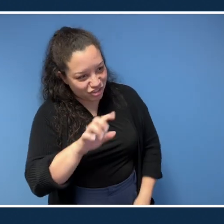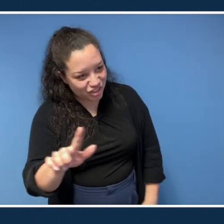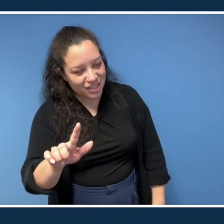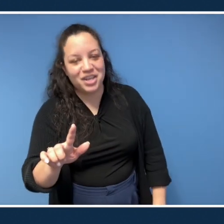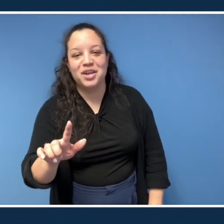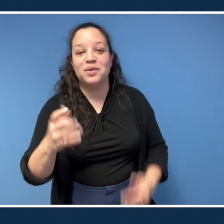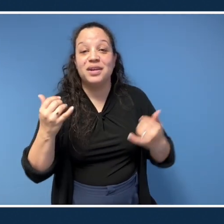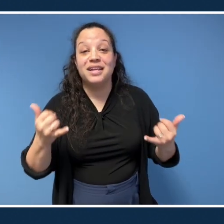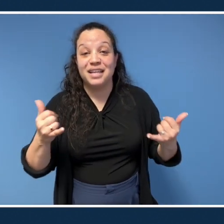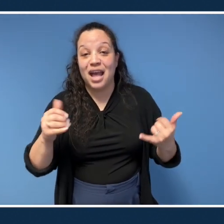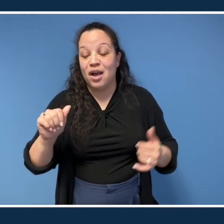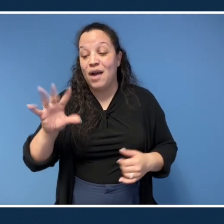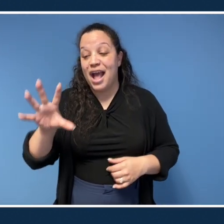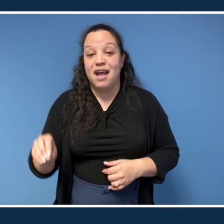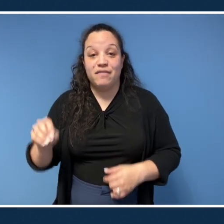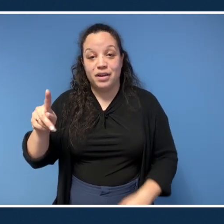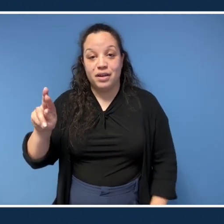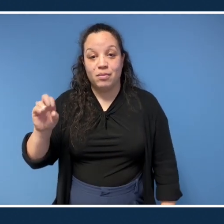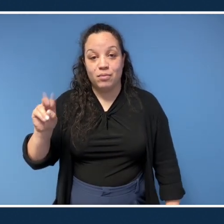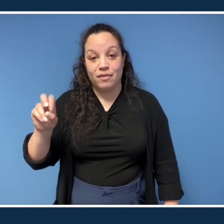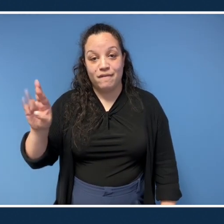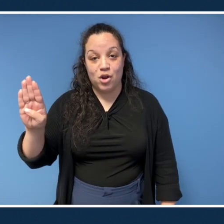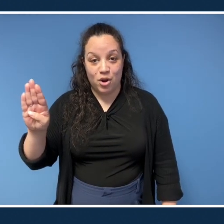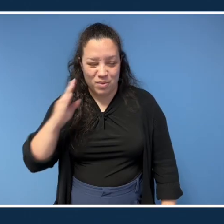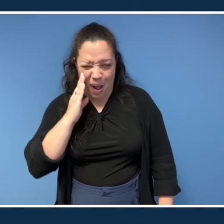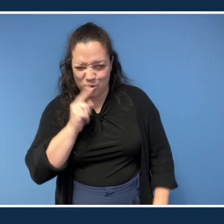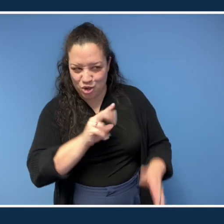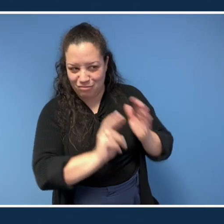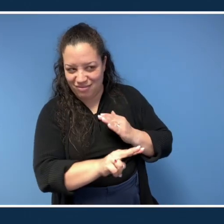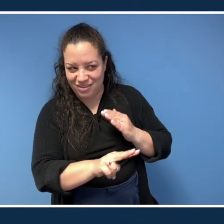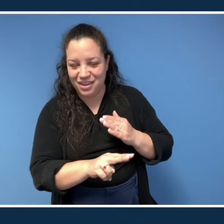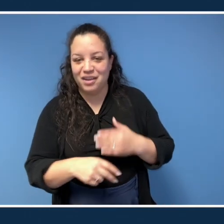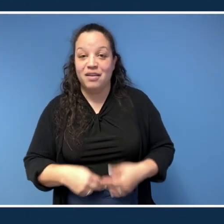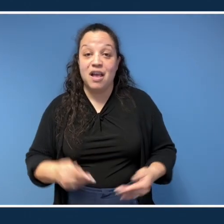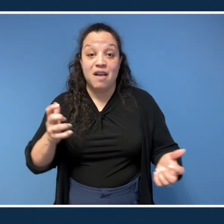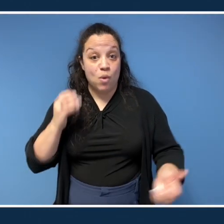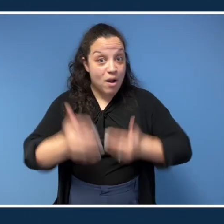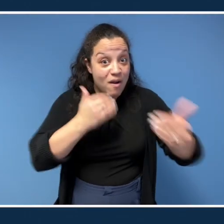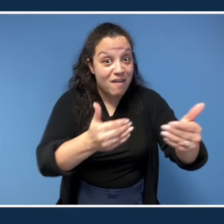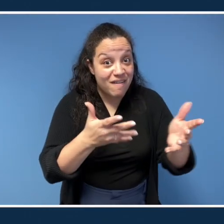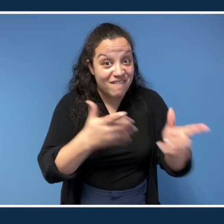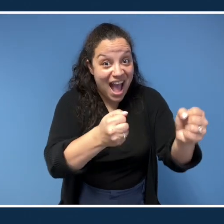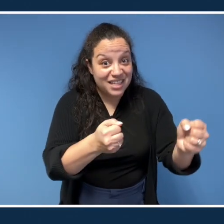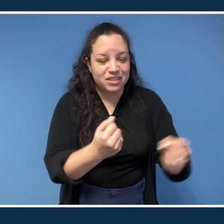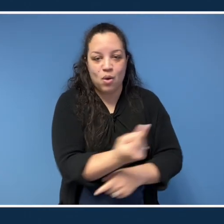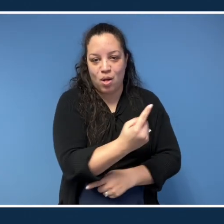I guess I will leave on an African proverb, right? And you know which one I'm gonna say probably too. If you wanna go fast,